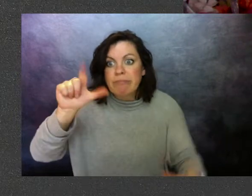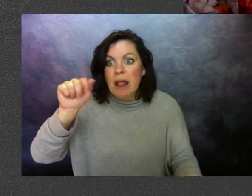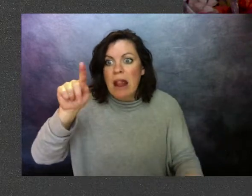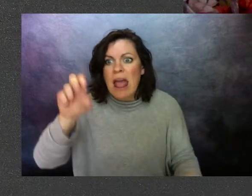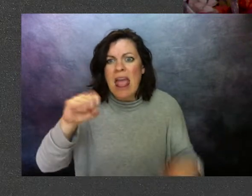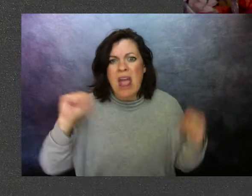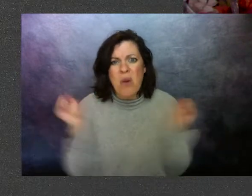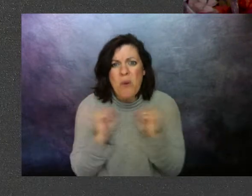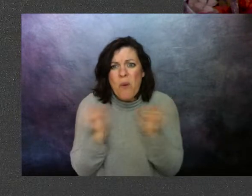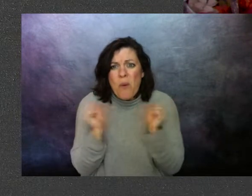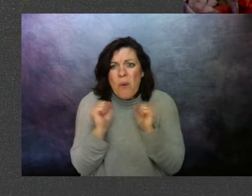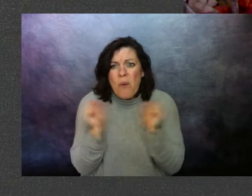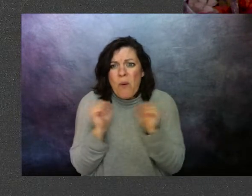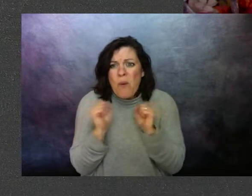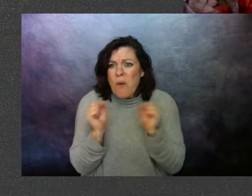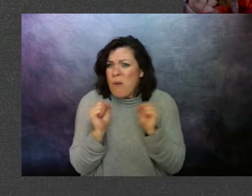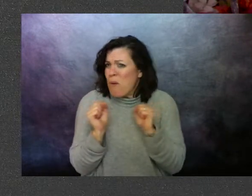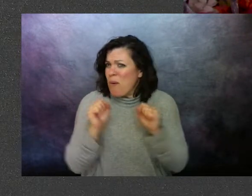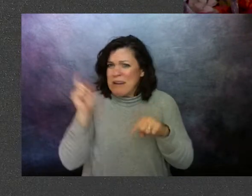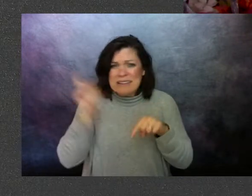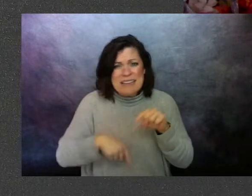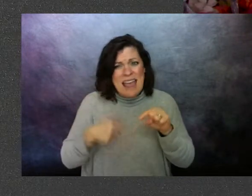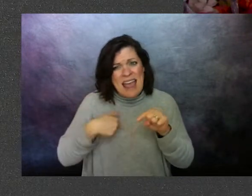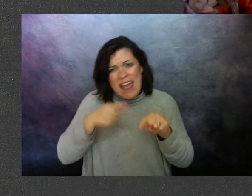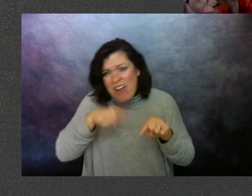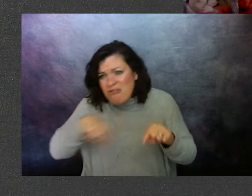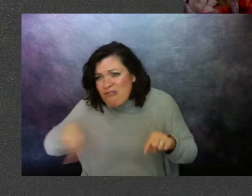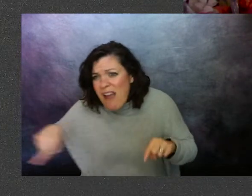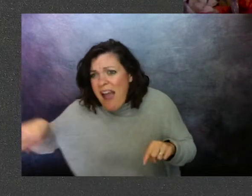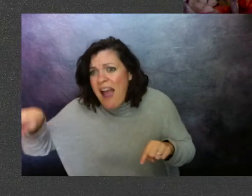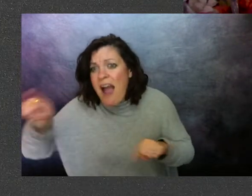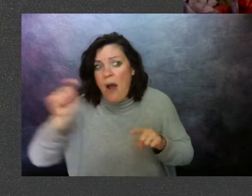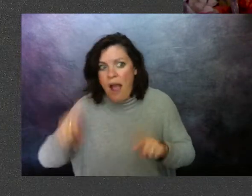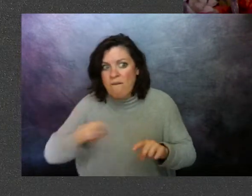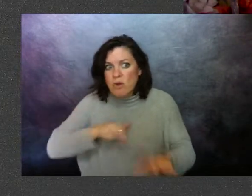We can't go around it, we have to go across it. Come on, let's go.